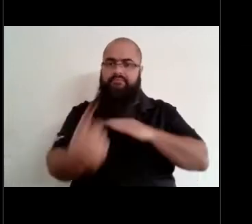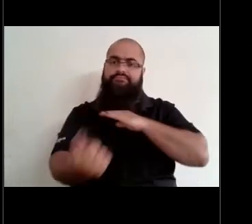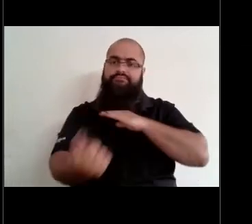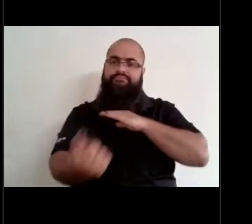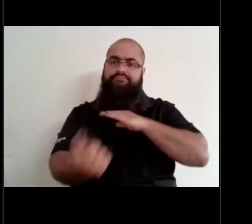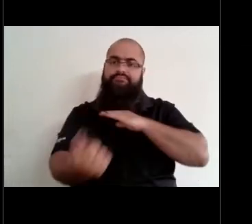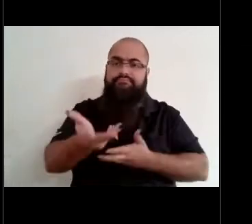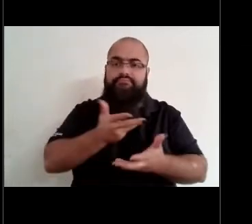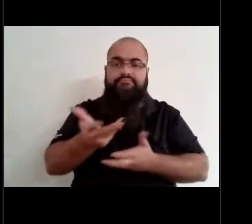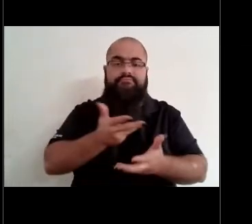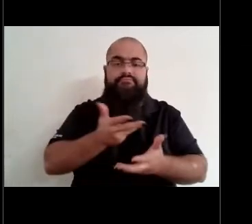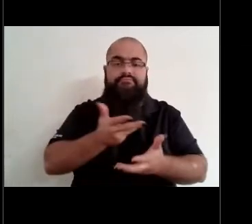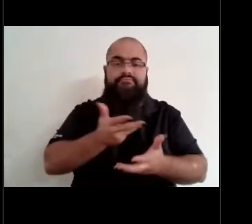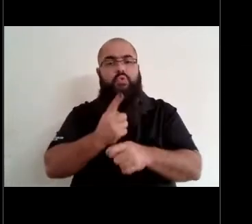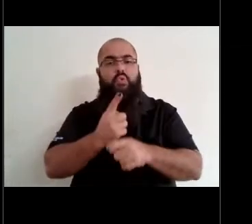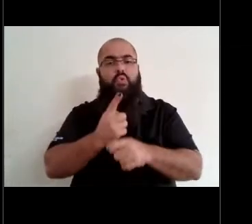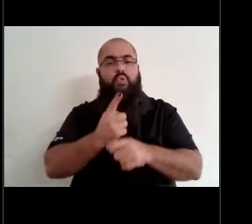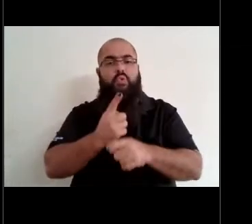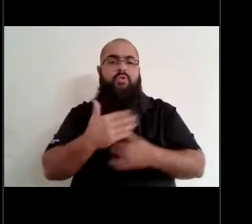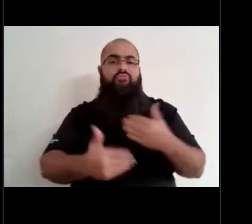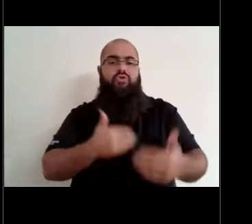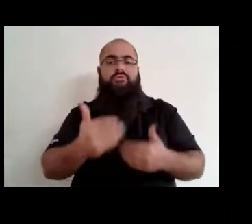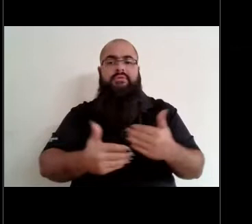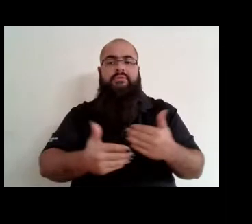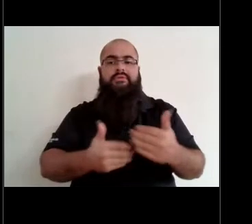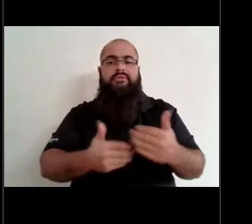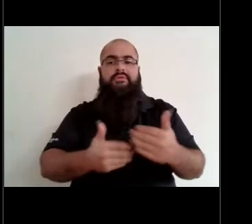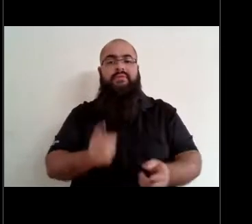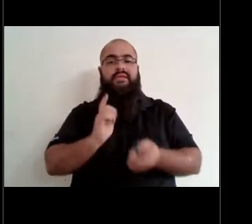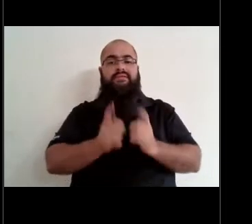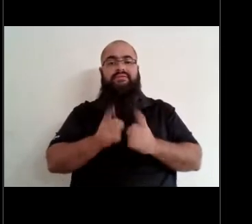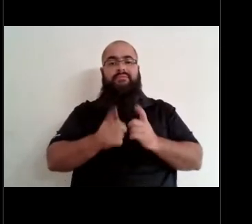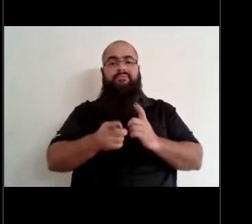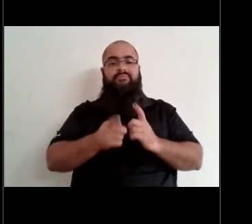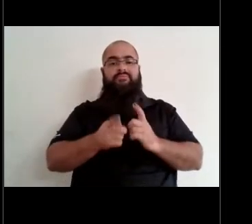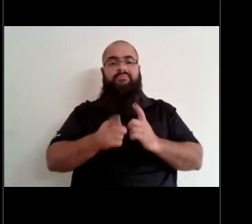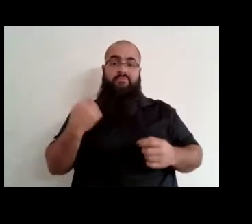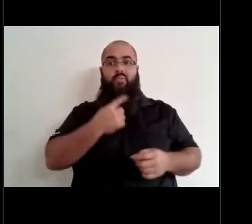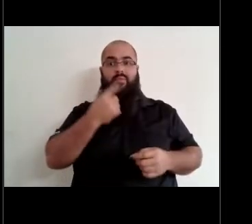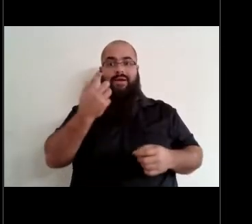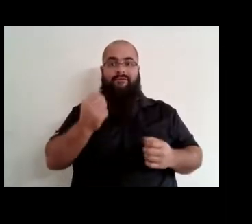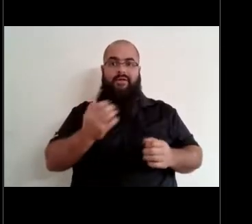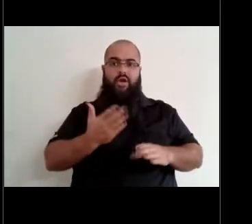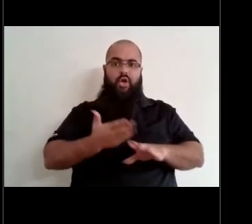We're referring this client no you for some further support and advice around that.